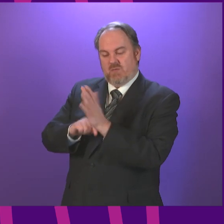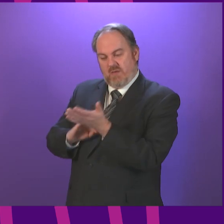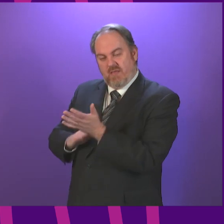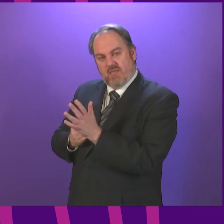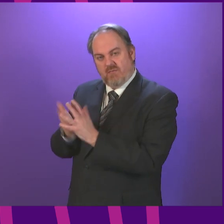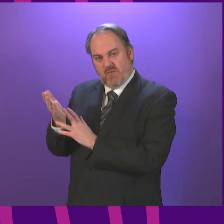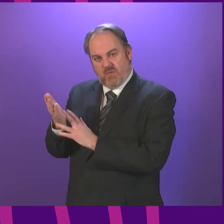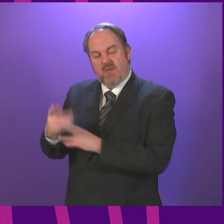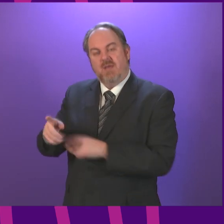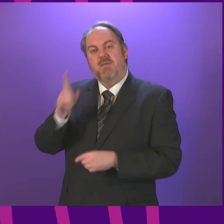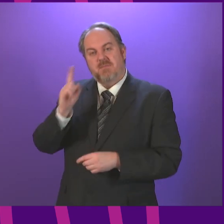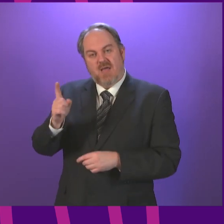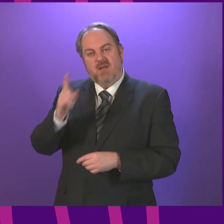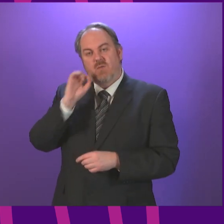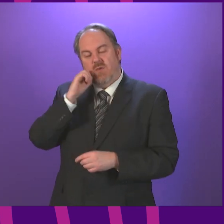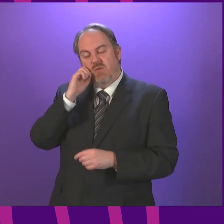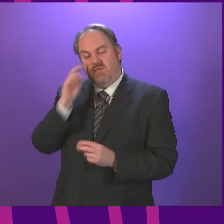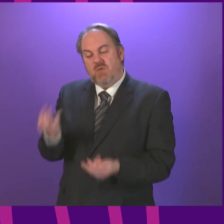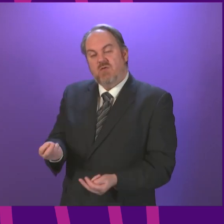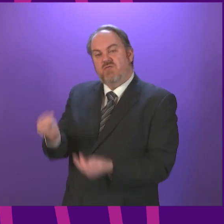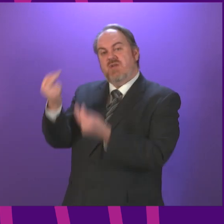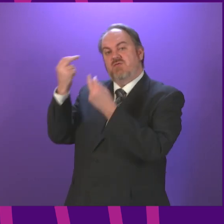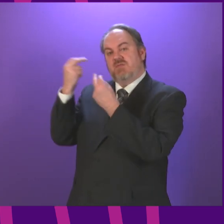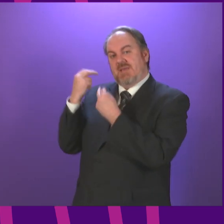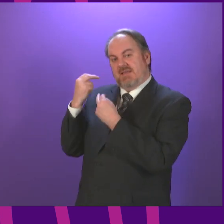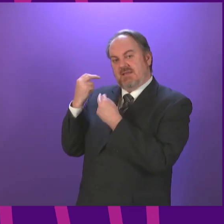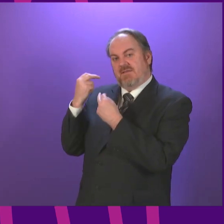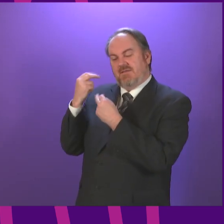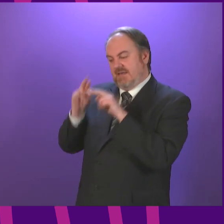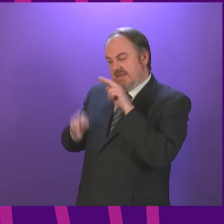retrospective islands impact assessment. That was carried out by an independent consultant